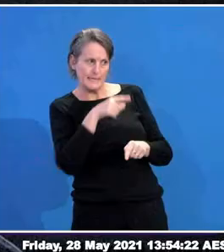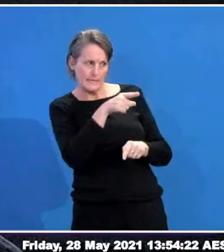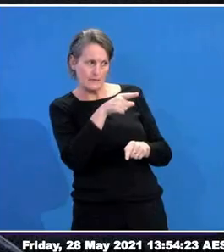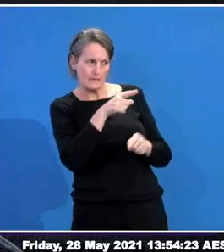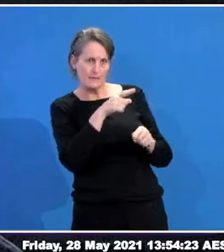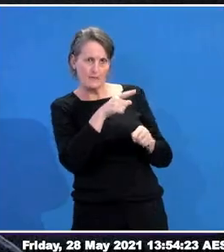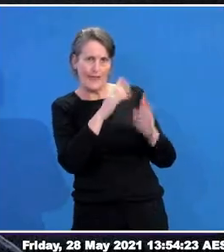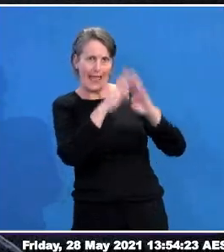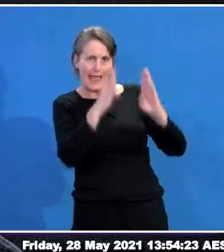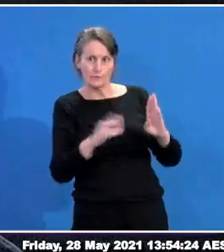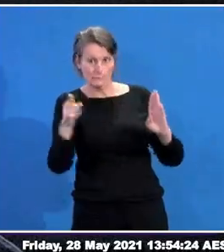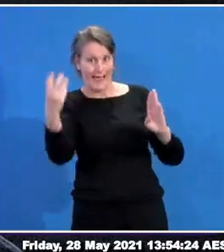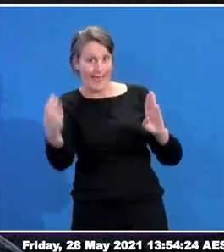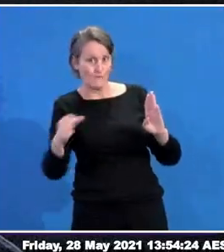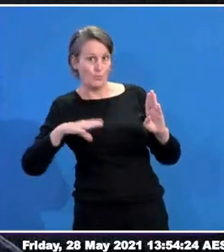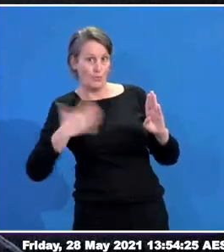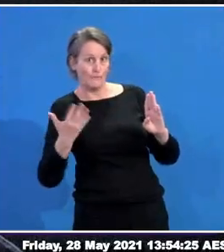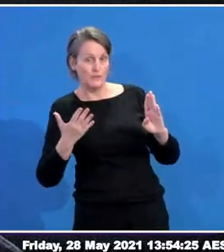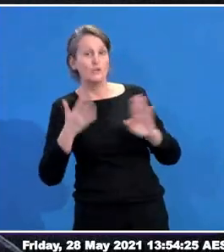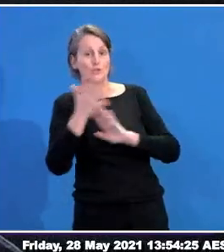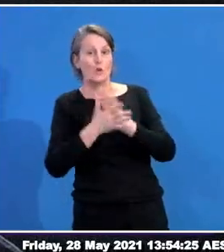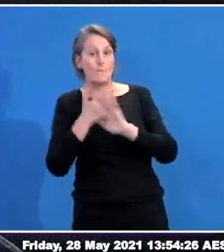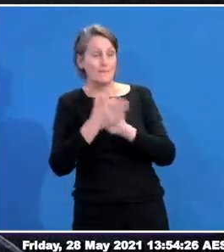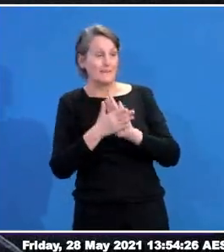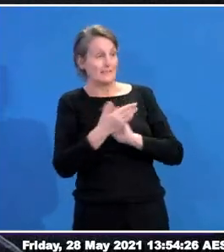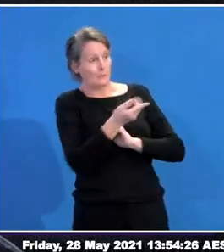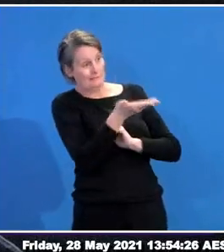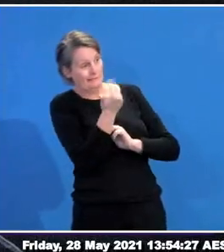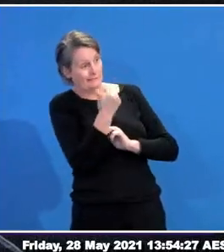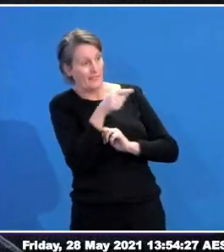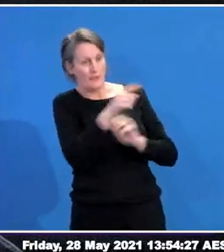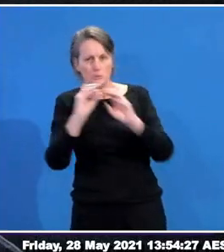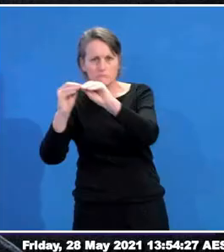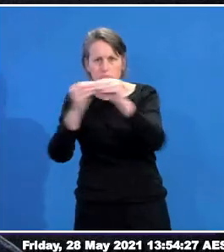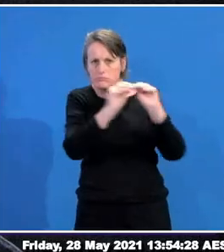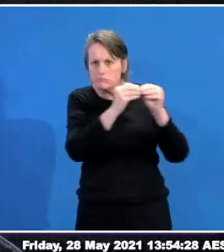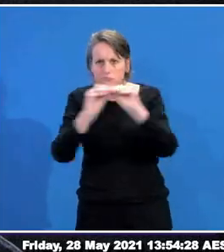built, and that participant is engaged in the build, design, colour selections, tile selection and things like that.